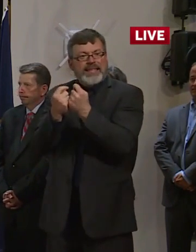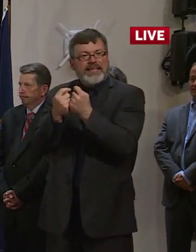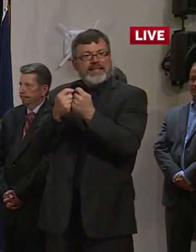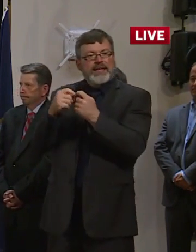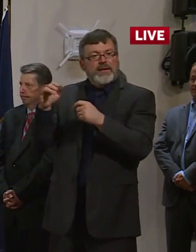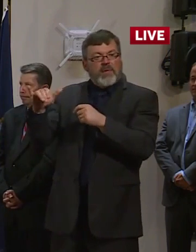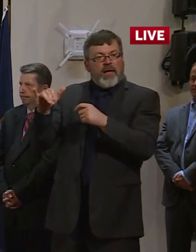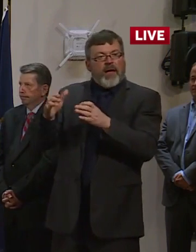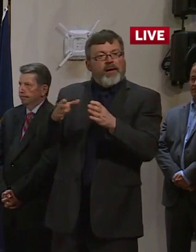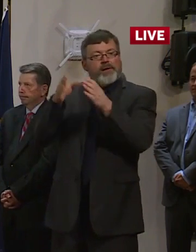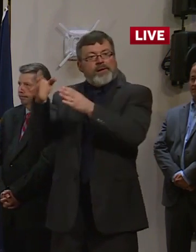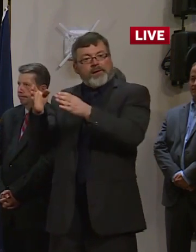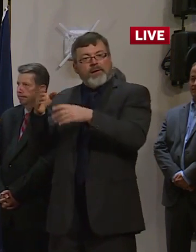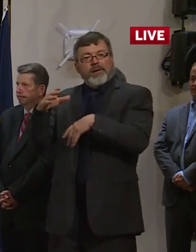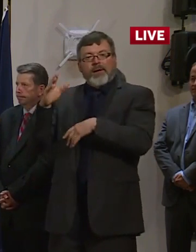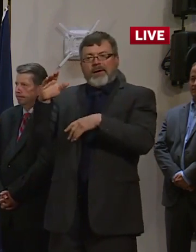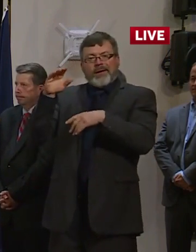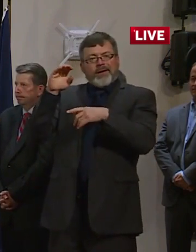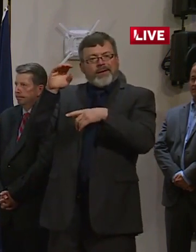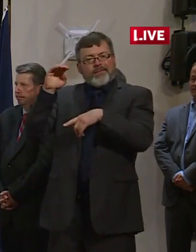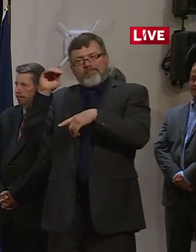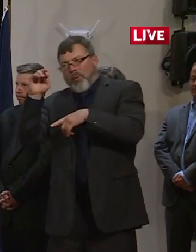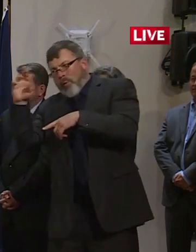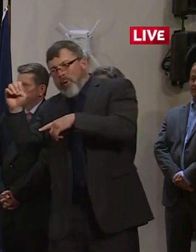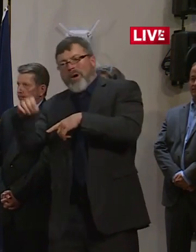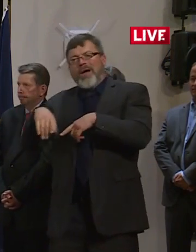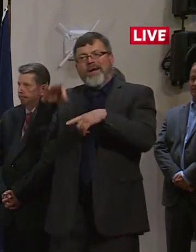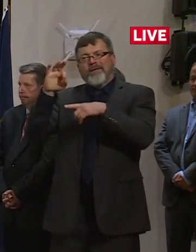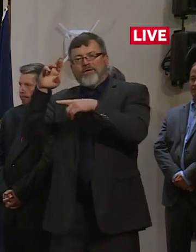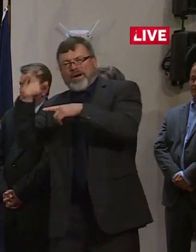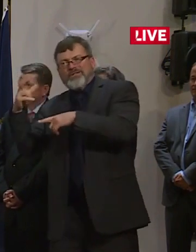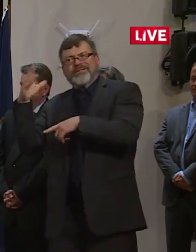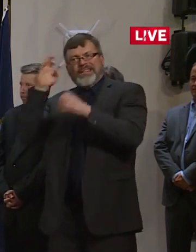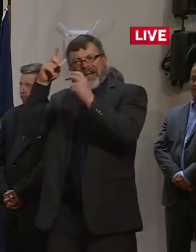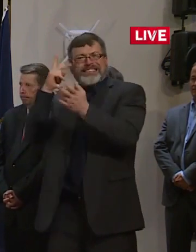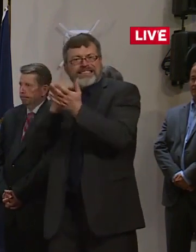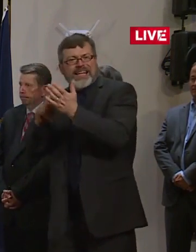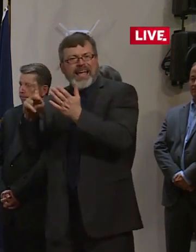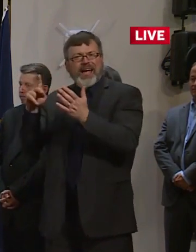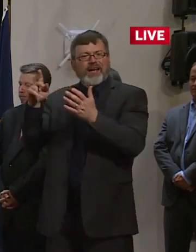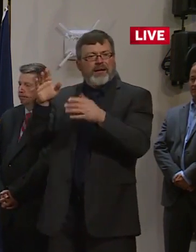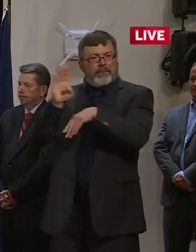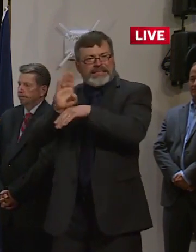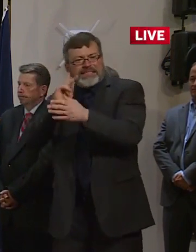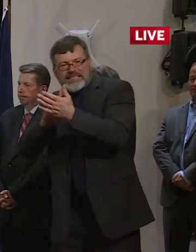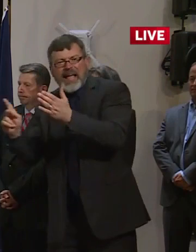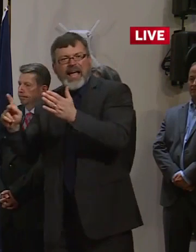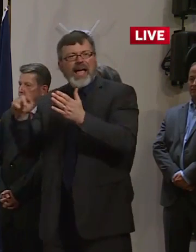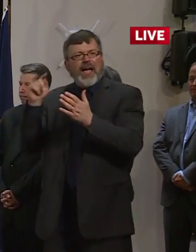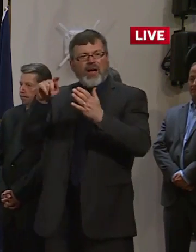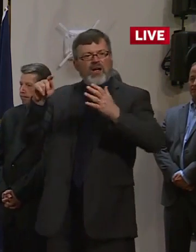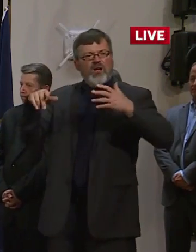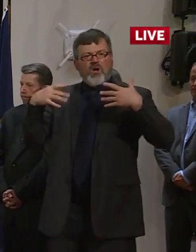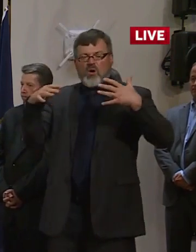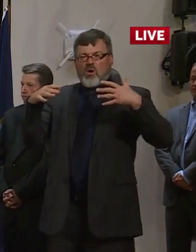THEN THERE ARE OUR RESTART THEM’S, LIKE SECRETARY KURRLE AND COMMISSIERON SHIRLEY, SECRETARY FRENCH, ALLHE T